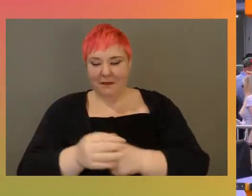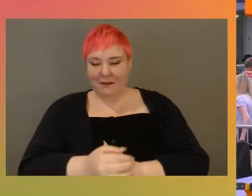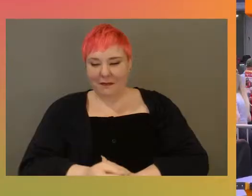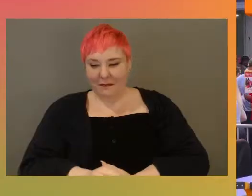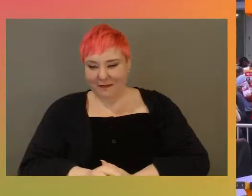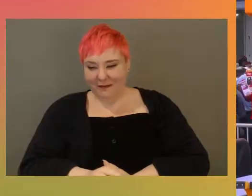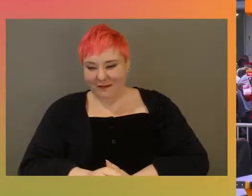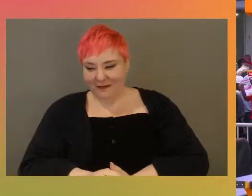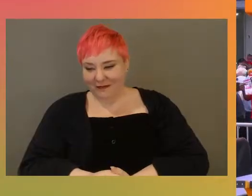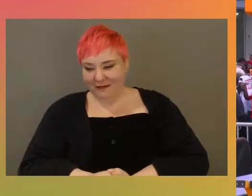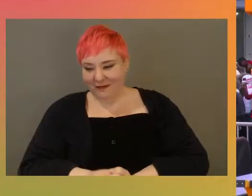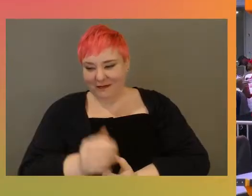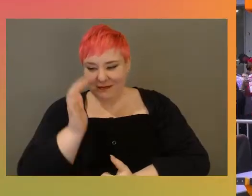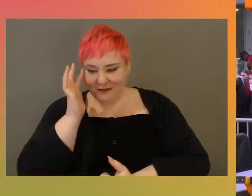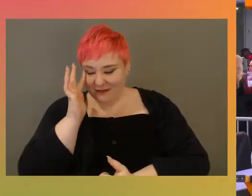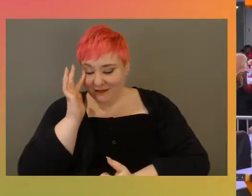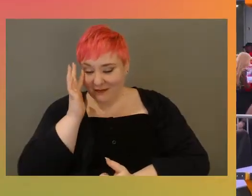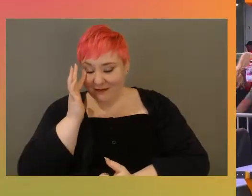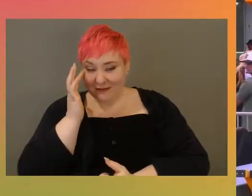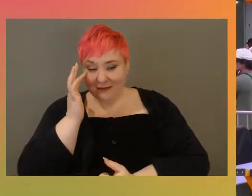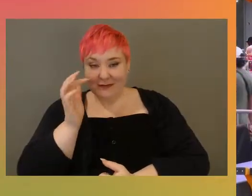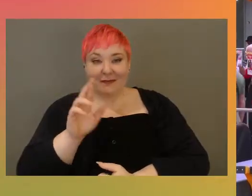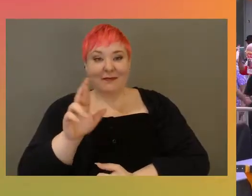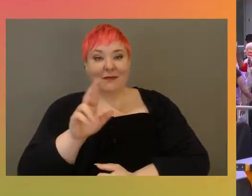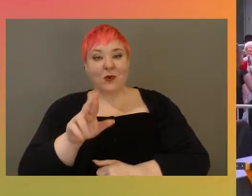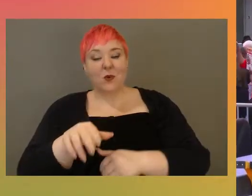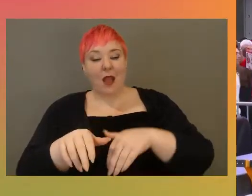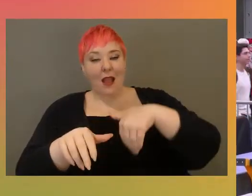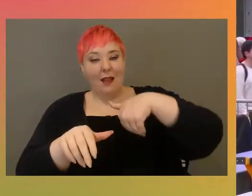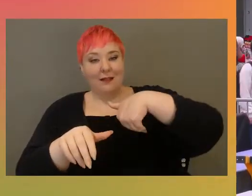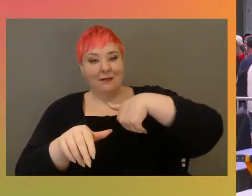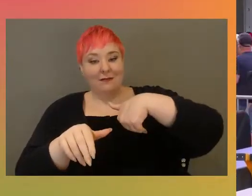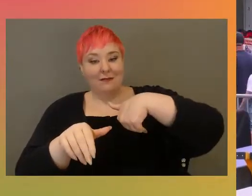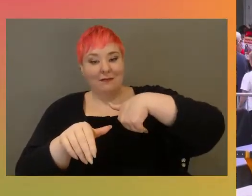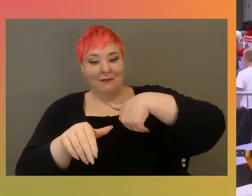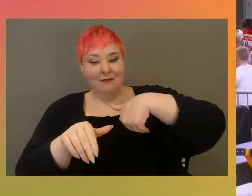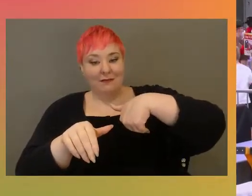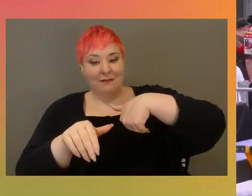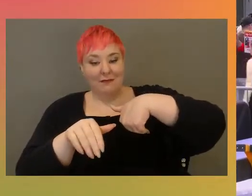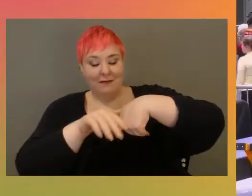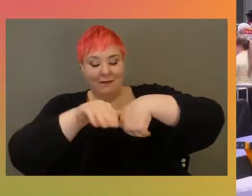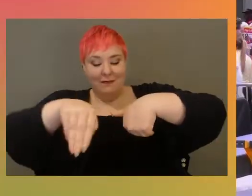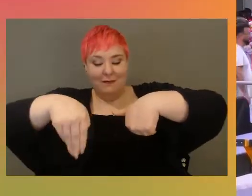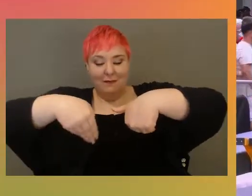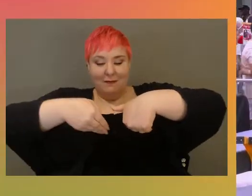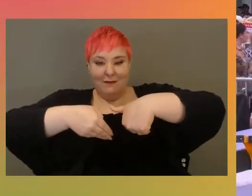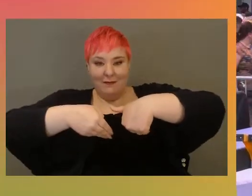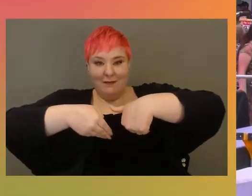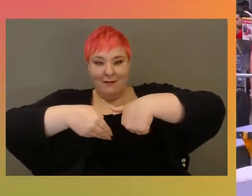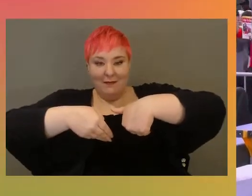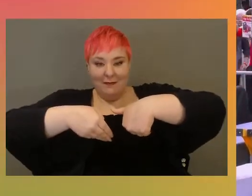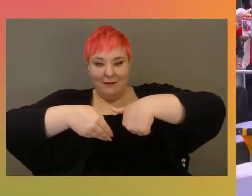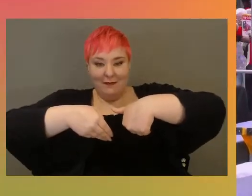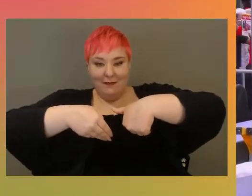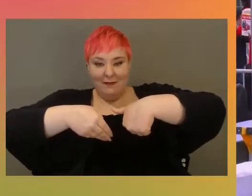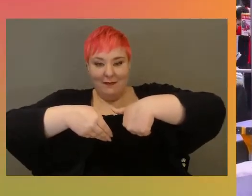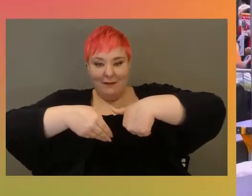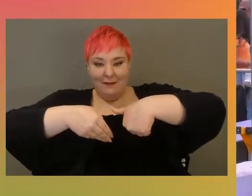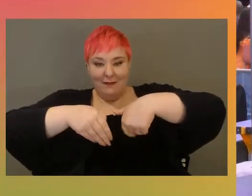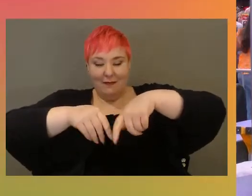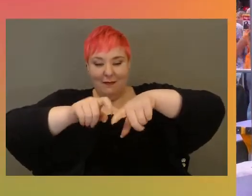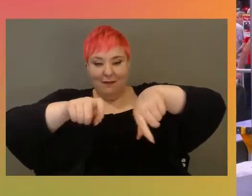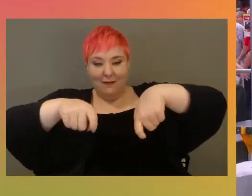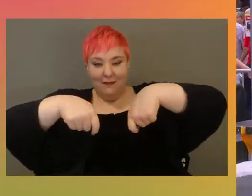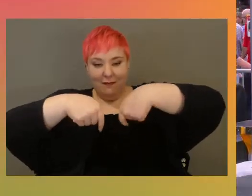ONE EVENING.